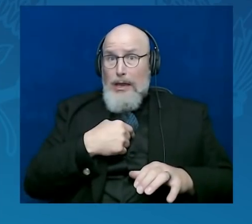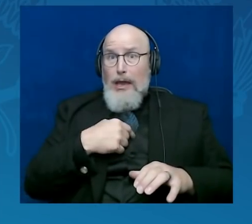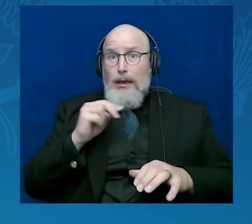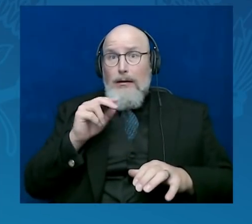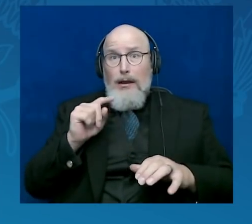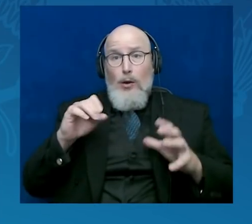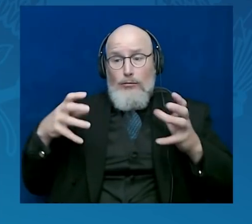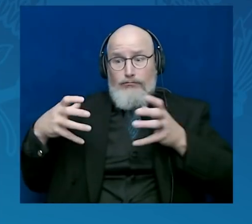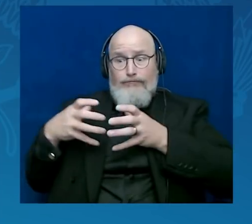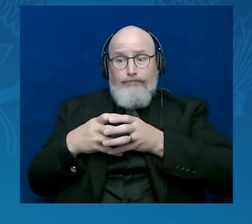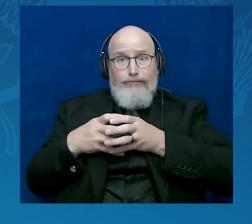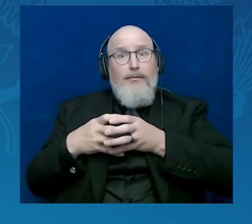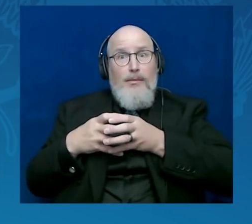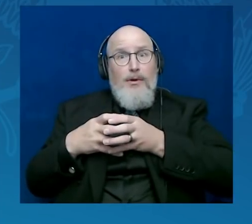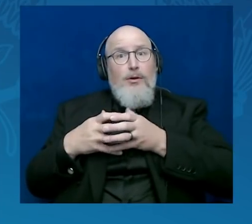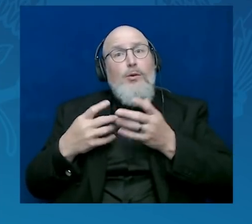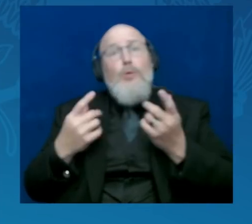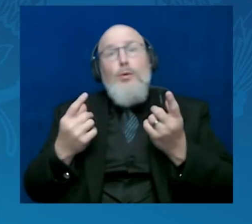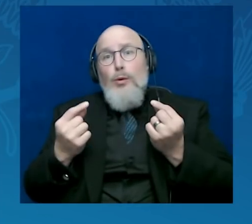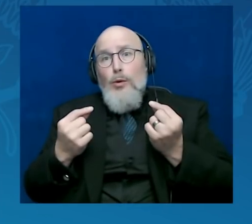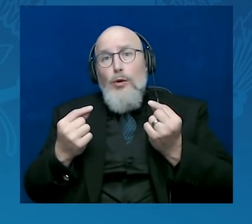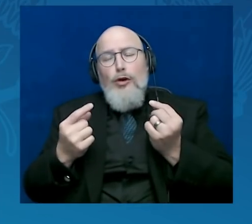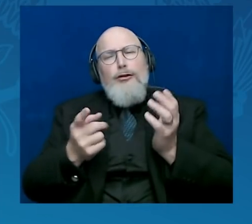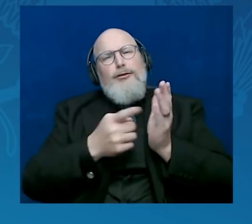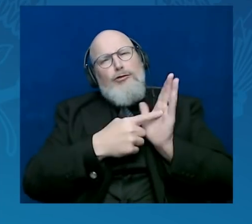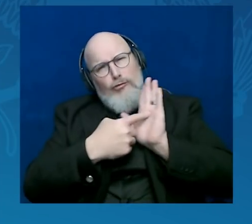and, two, speaking with a unified voice.